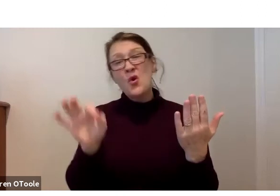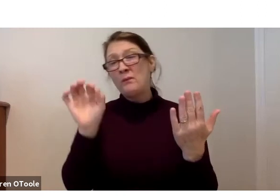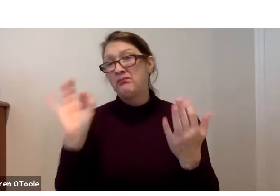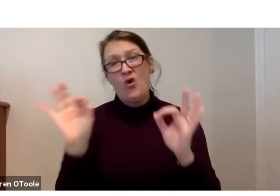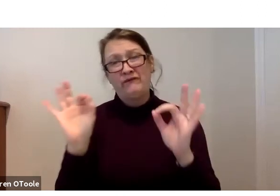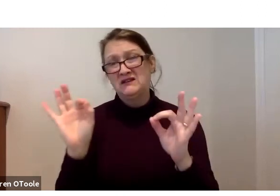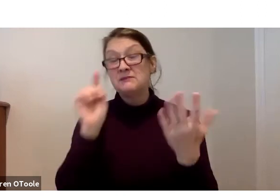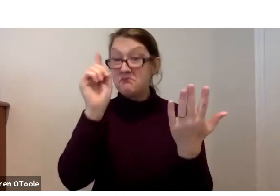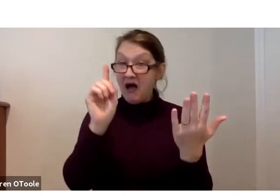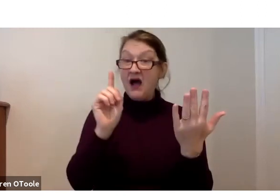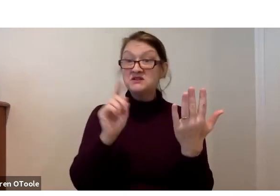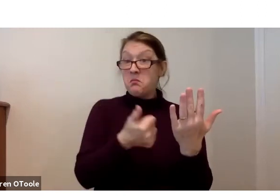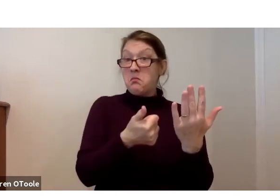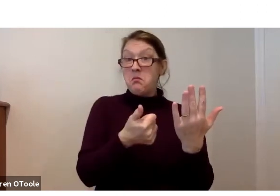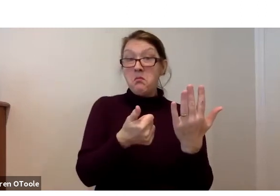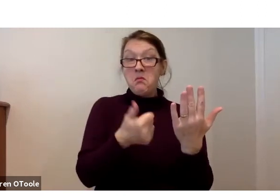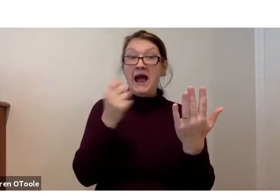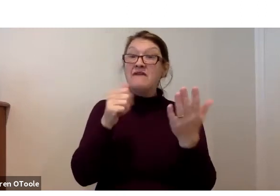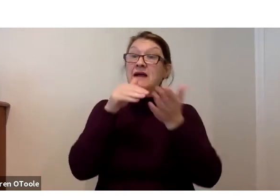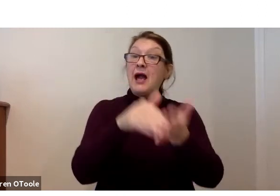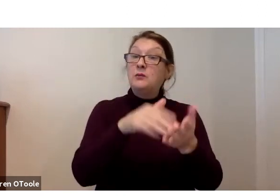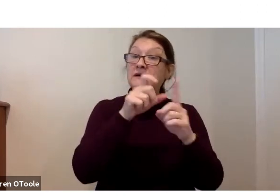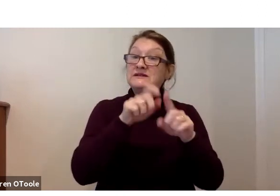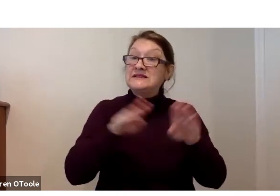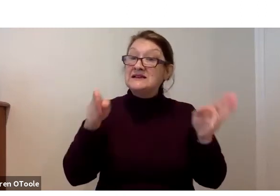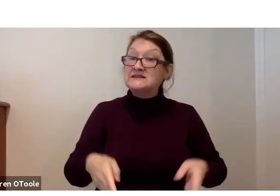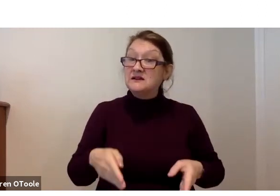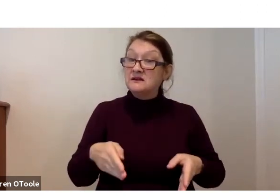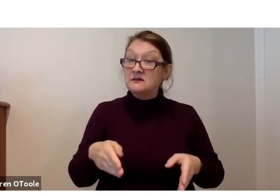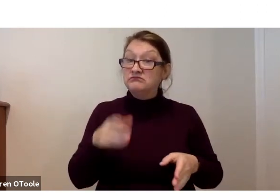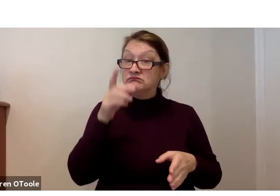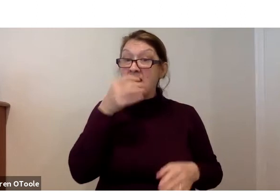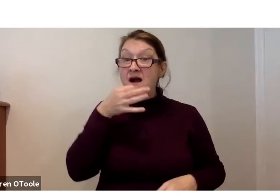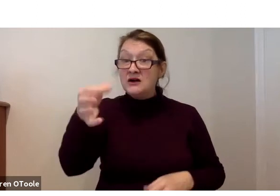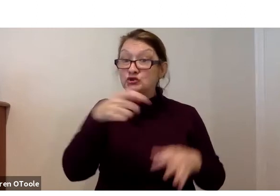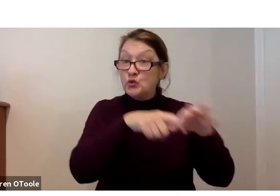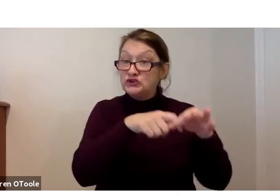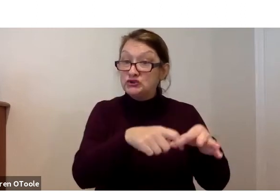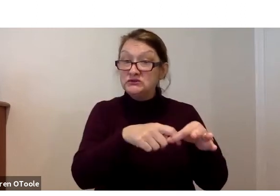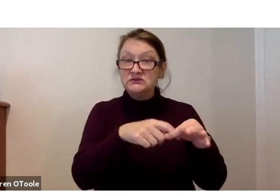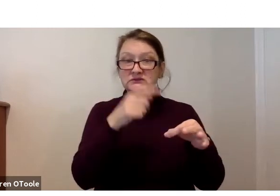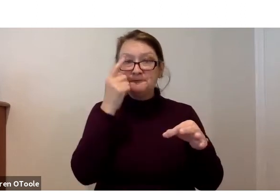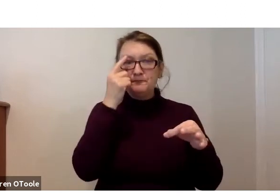It has a helpdesk function for people connecting with Facebook who